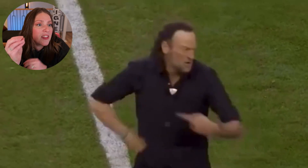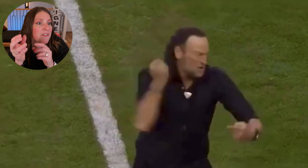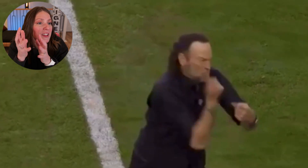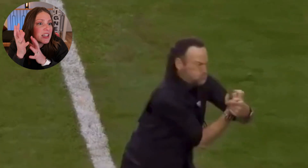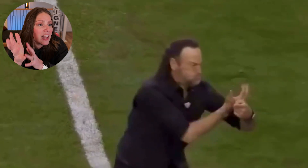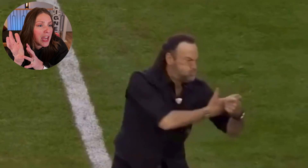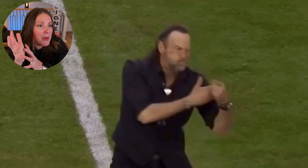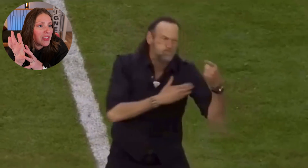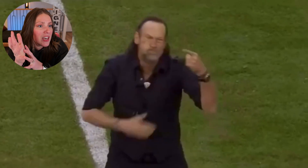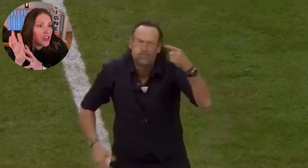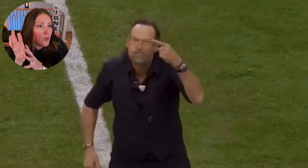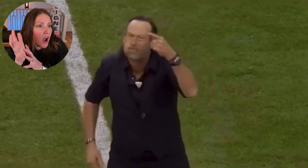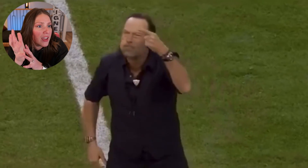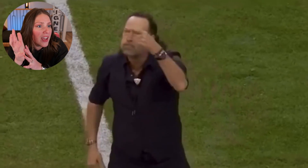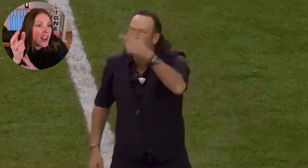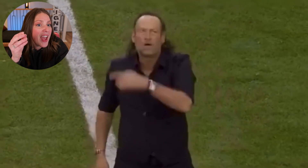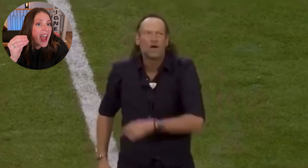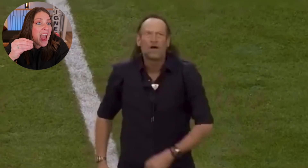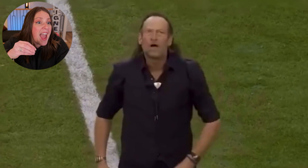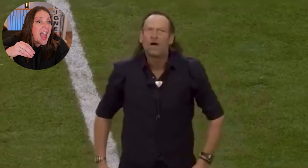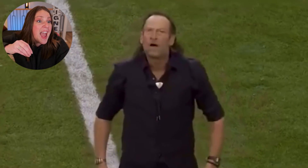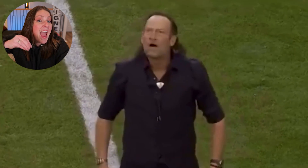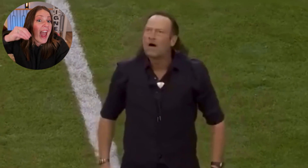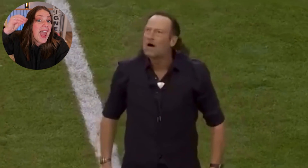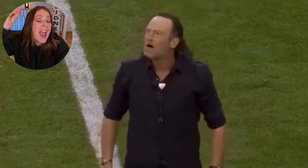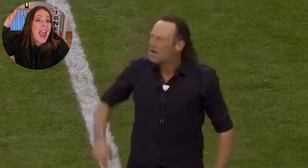the flame at the end of the rocket